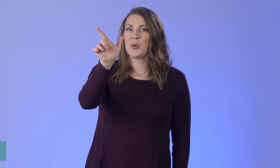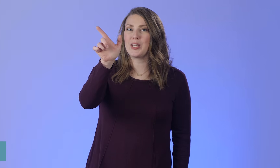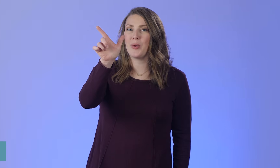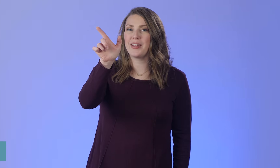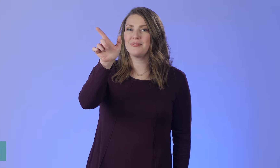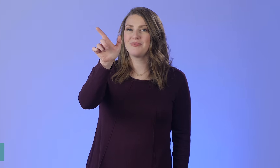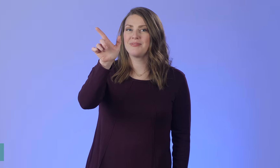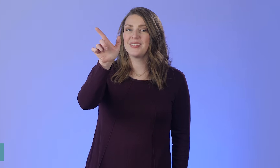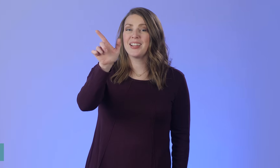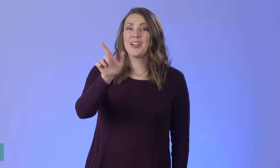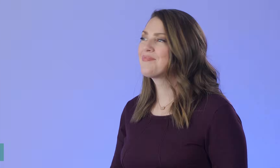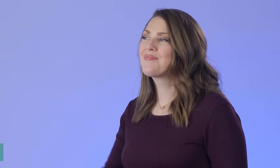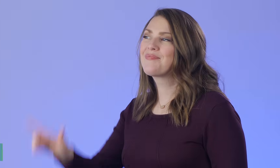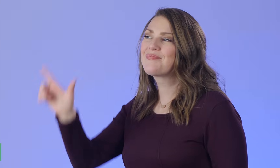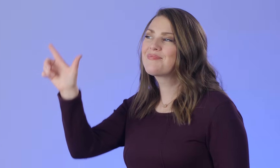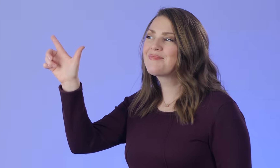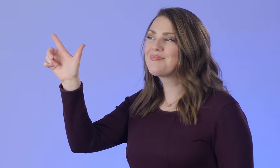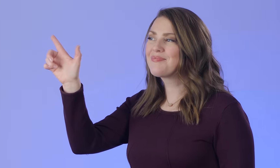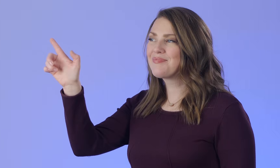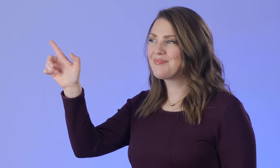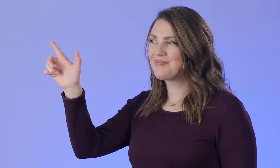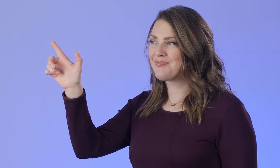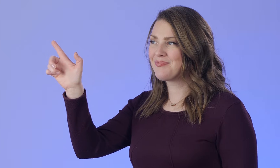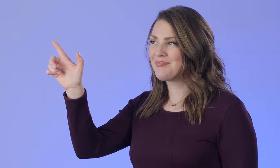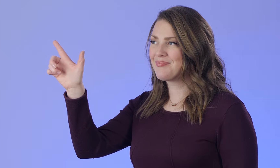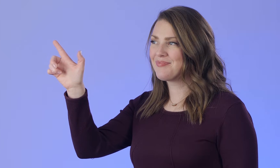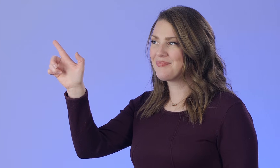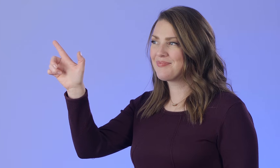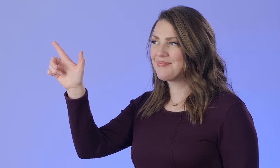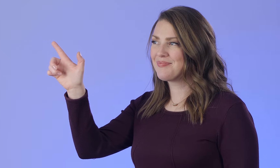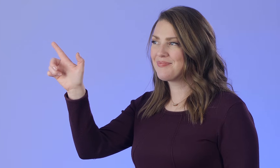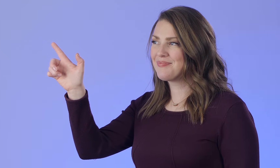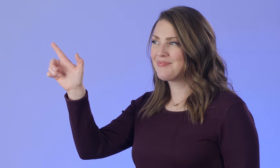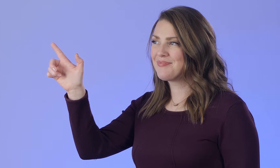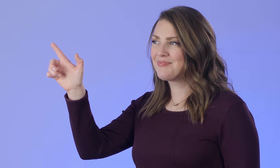twenty-one, the way I remember this is like a 21 gun salute,